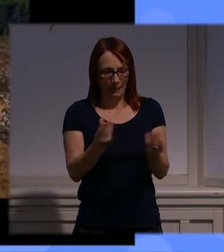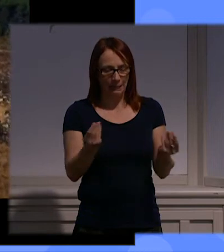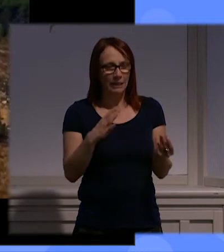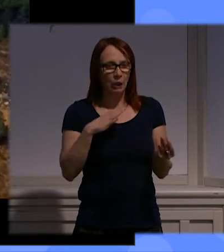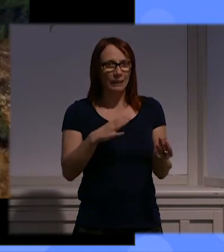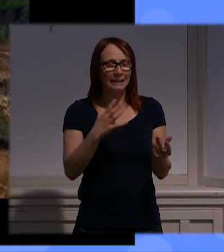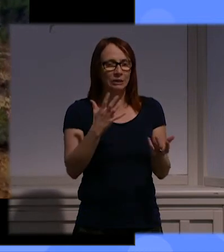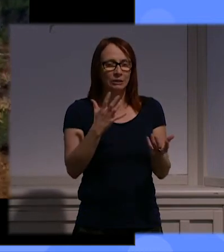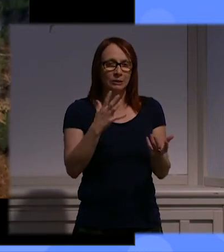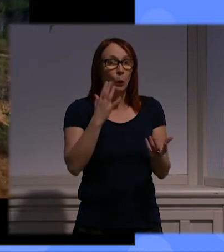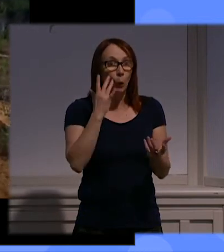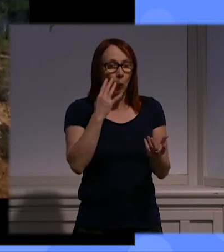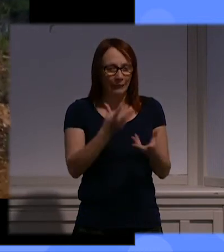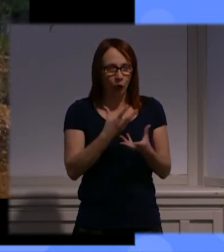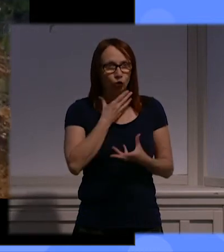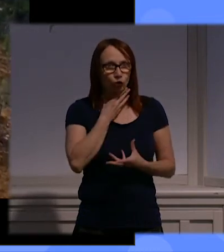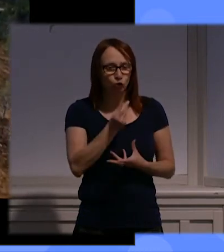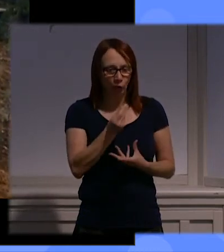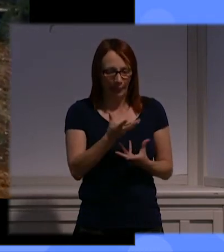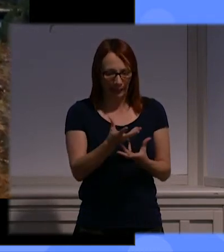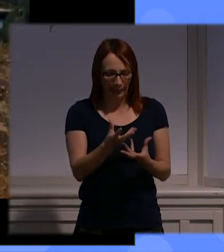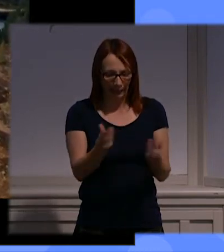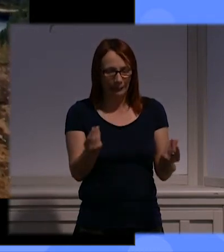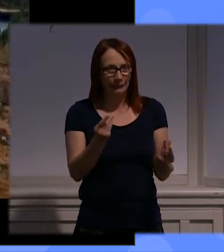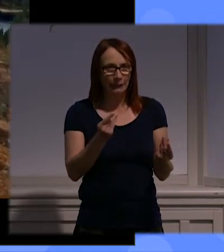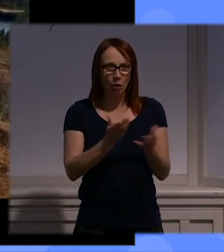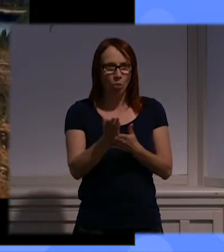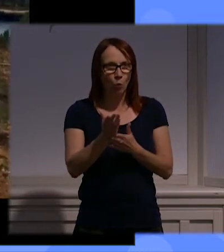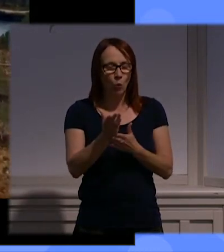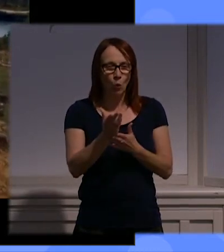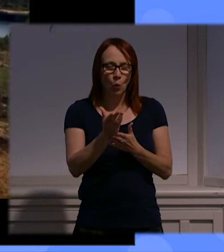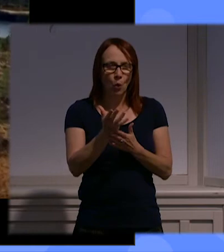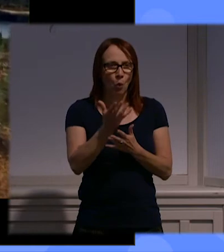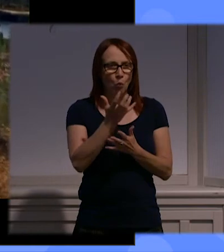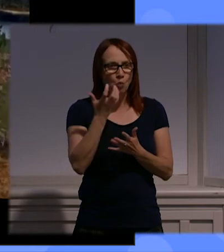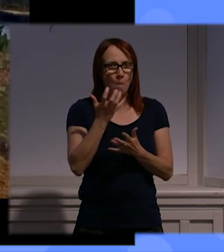when it dries out as a result of warmer temperatures it releases massive